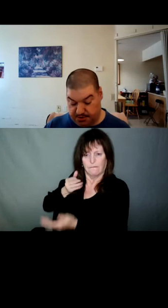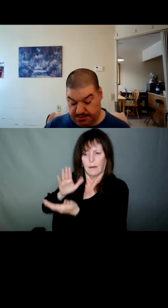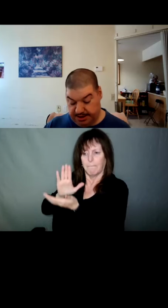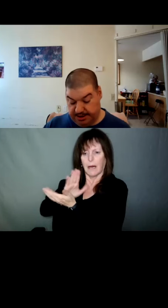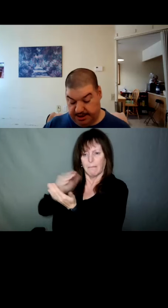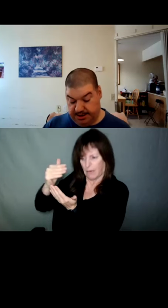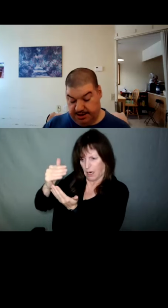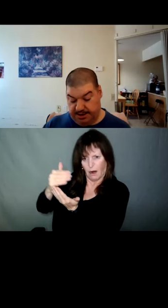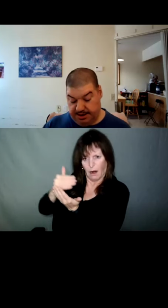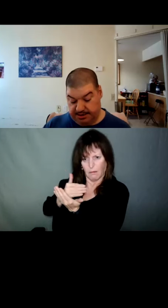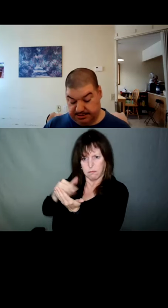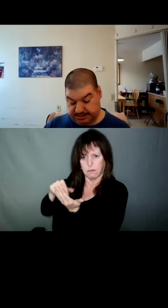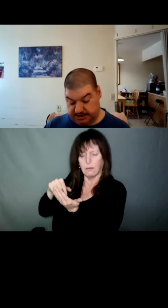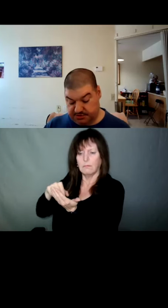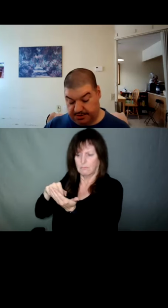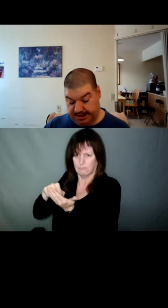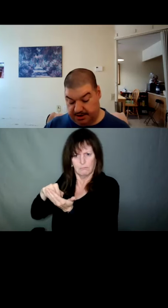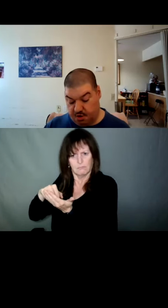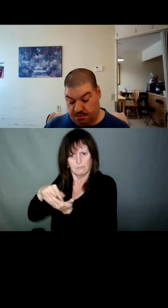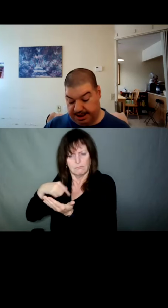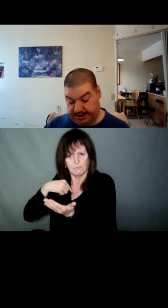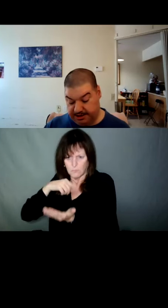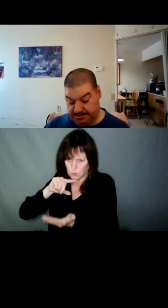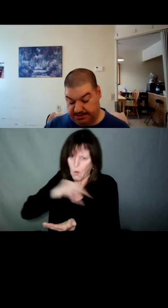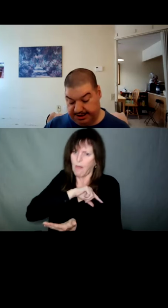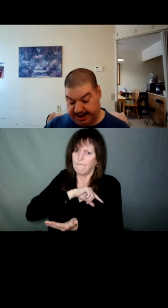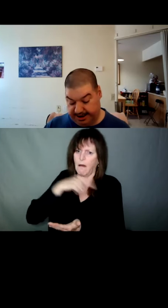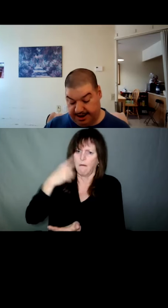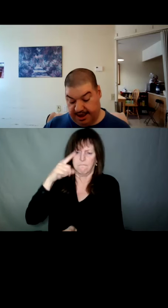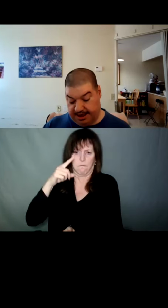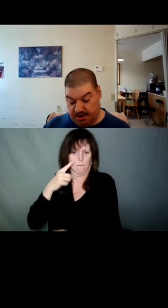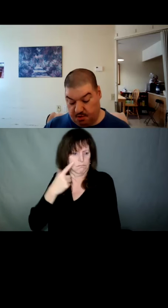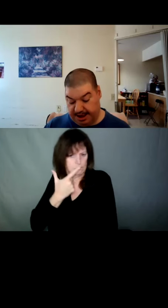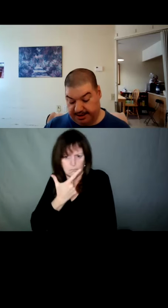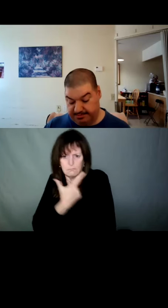provided me with a document